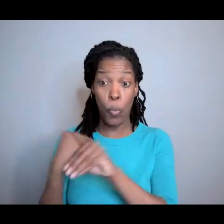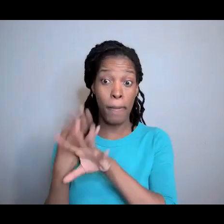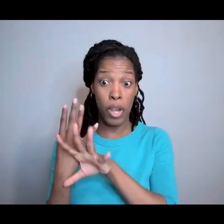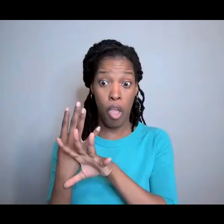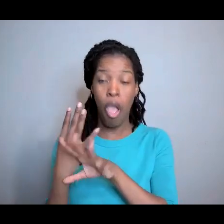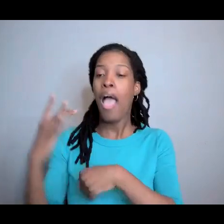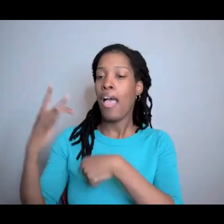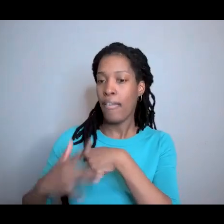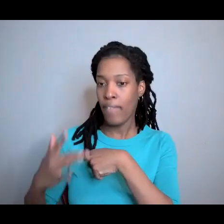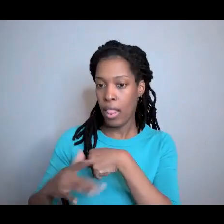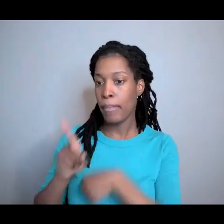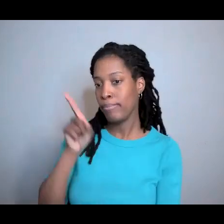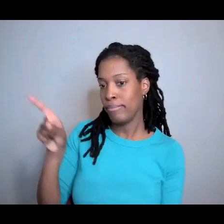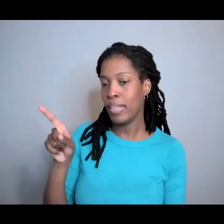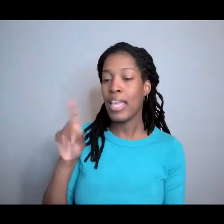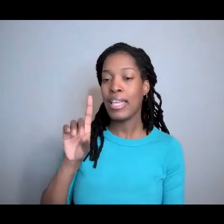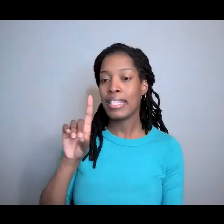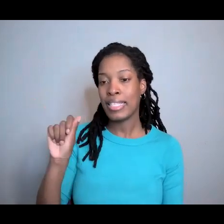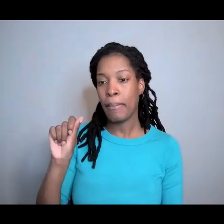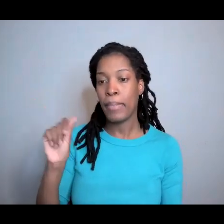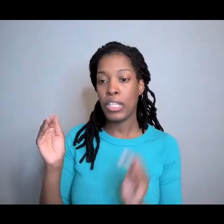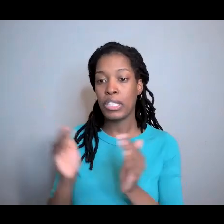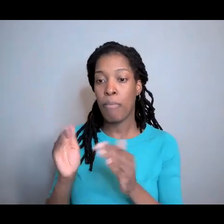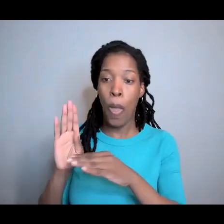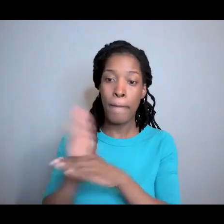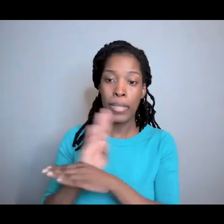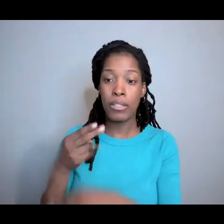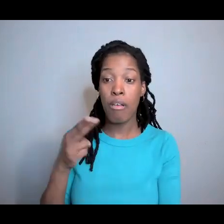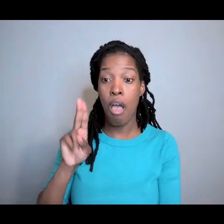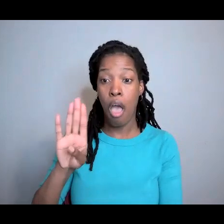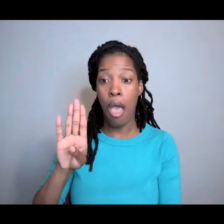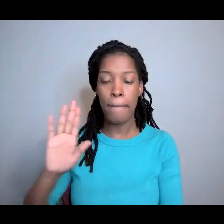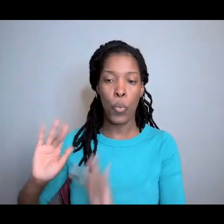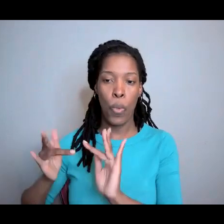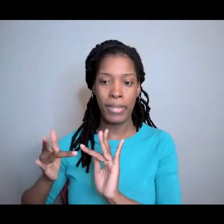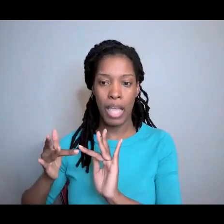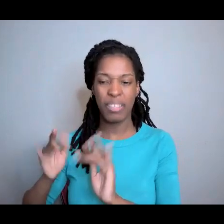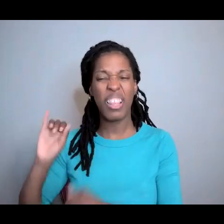Disability Small Business Hub website on the events page and Ciara, when you get a minute,